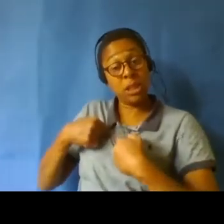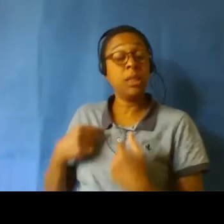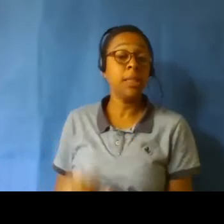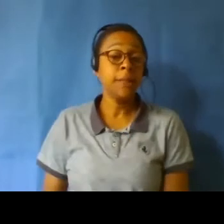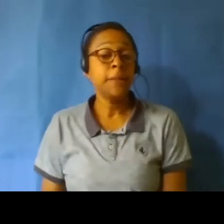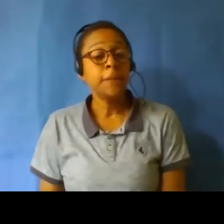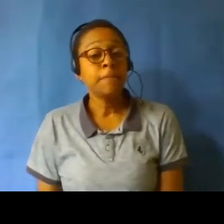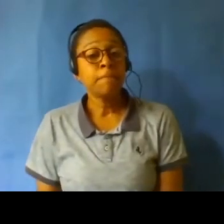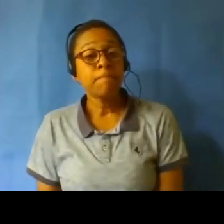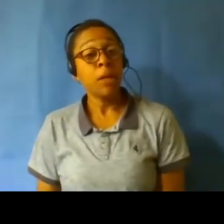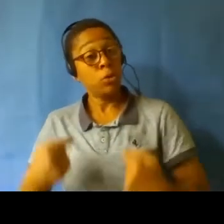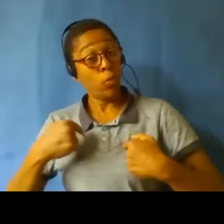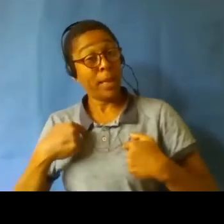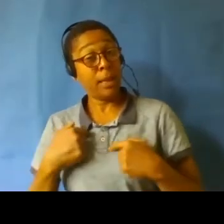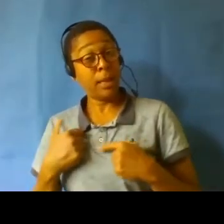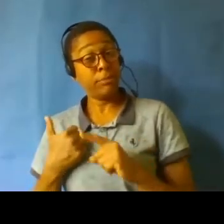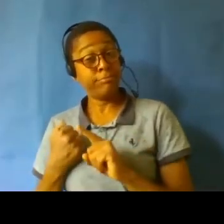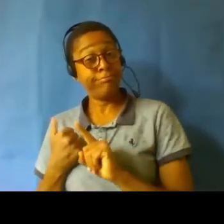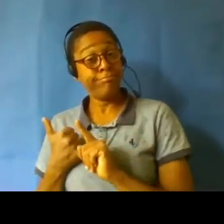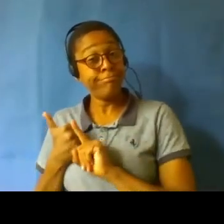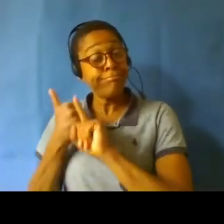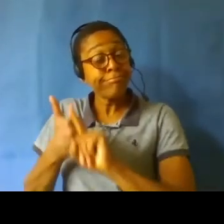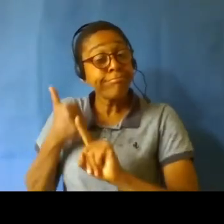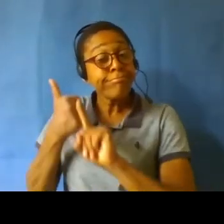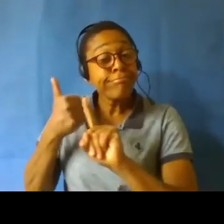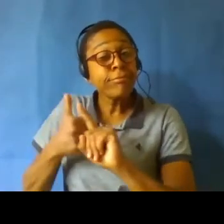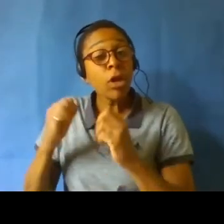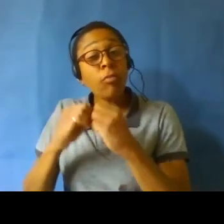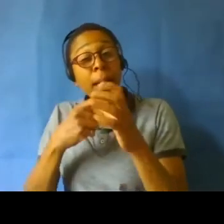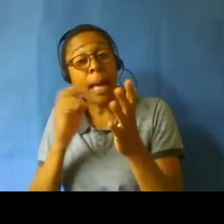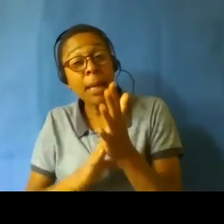not to mention the user of prescription medicine myself my personal attitudes